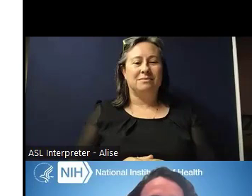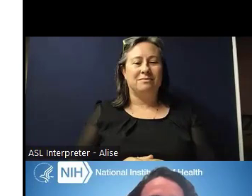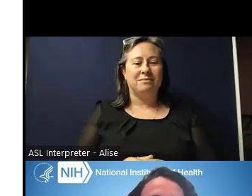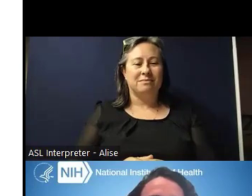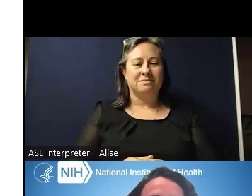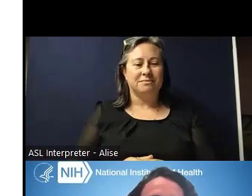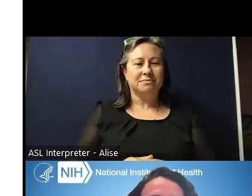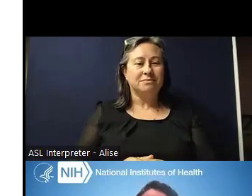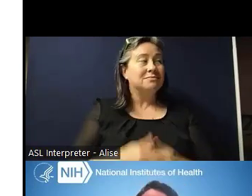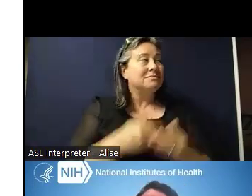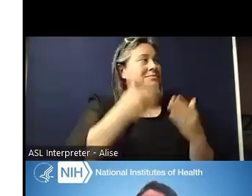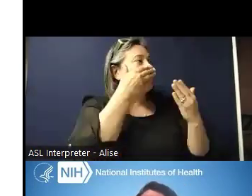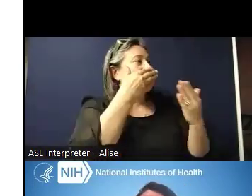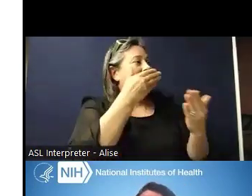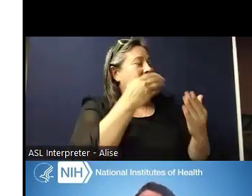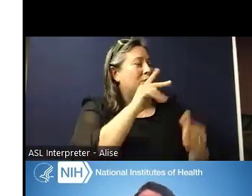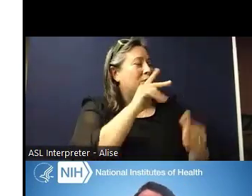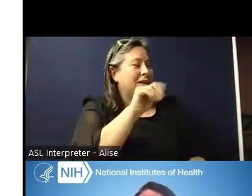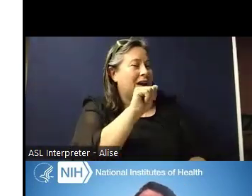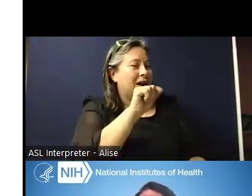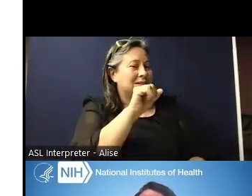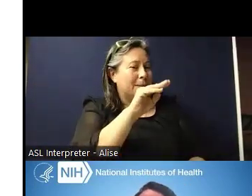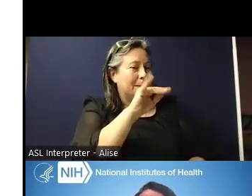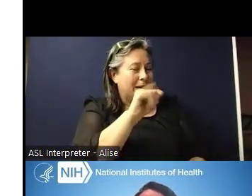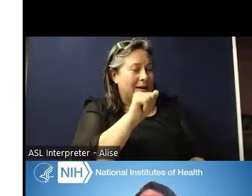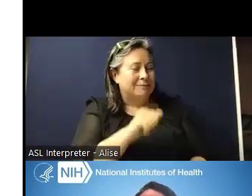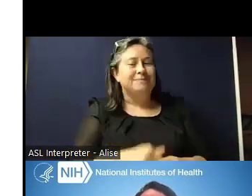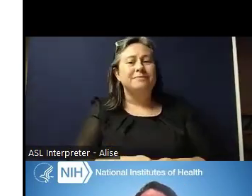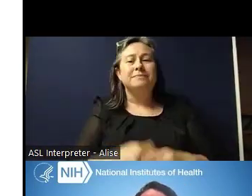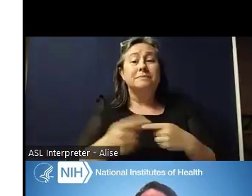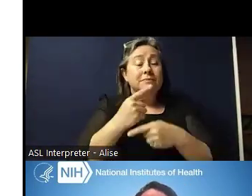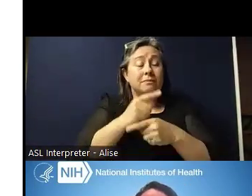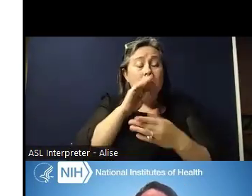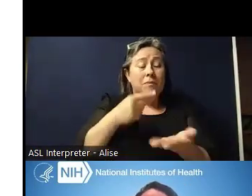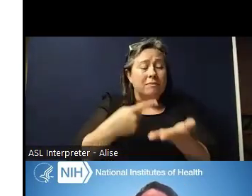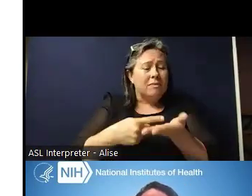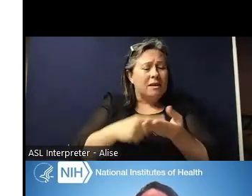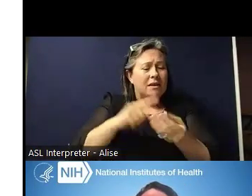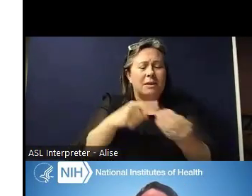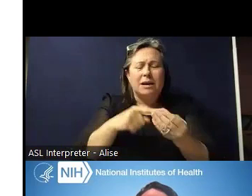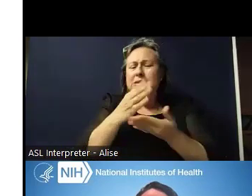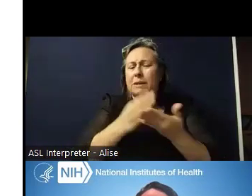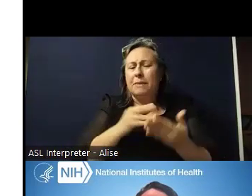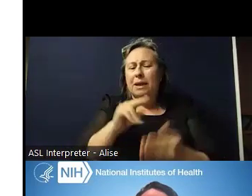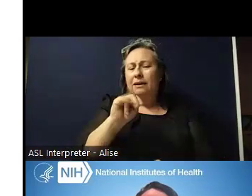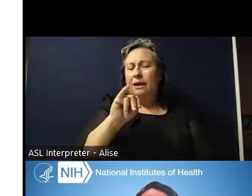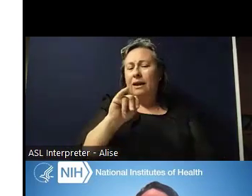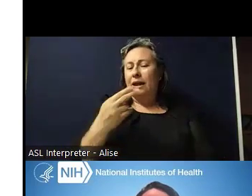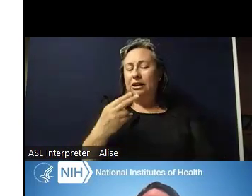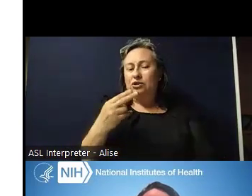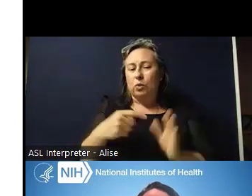Kristin Ta: Great. Thank you, Kasima. So today, we're going to be talking about some of our NIH requirements for subawards,